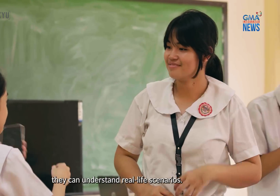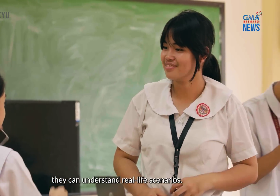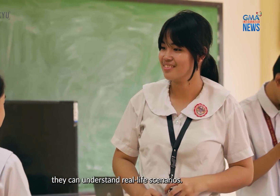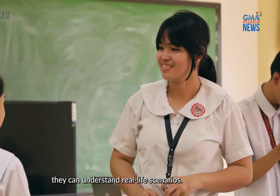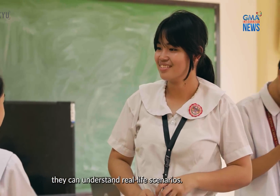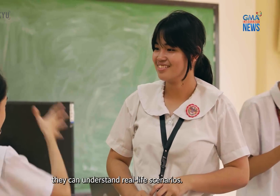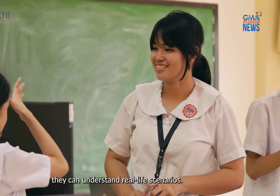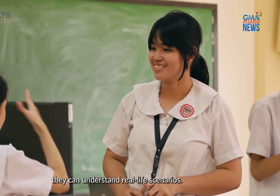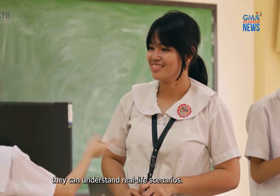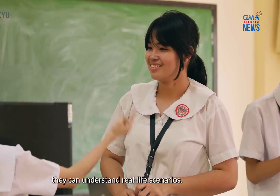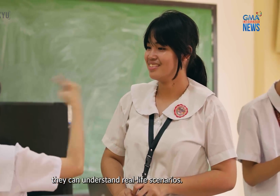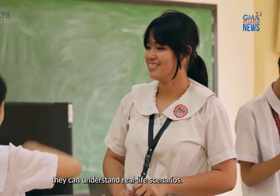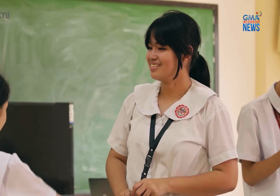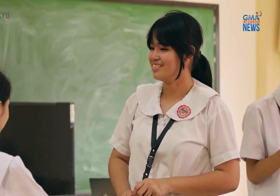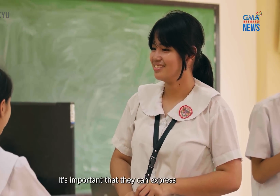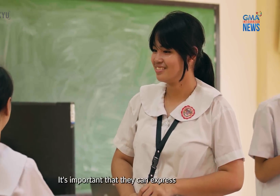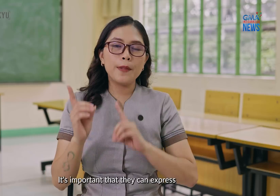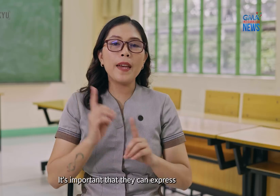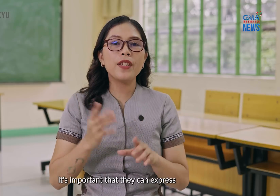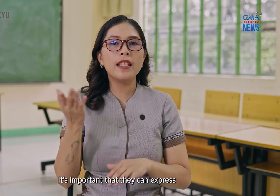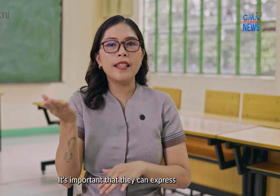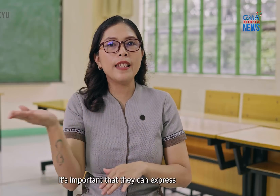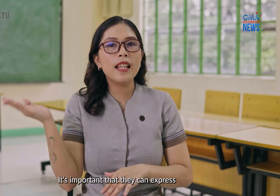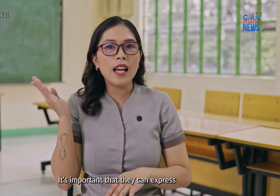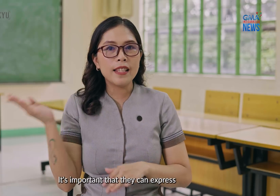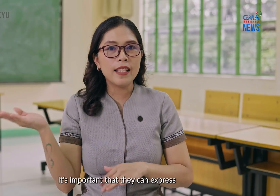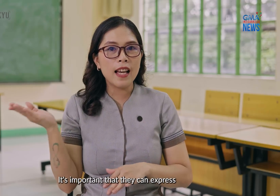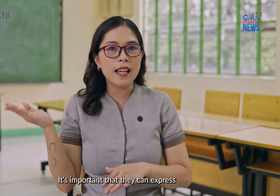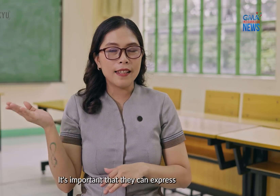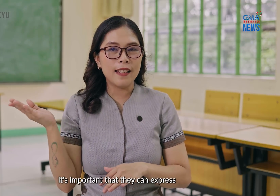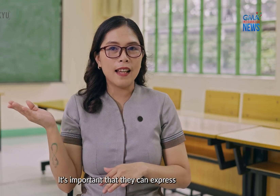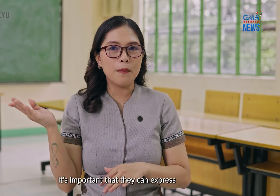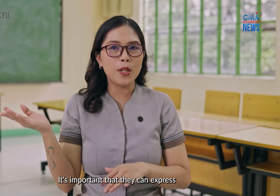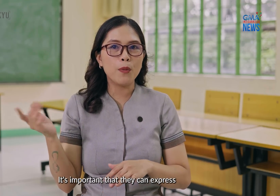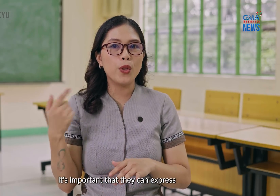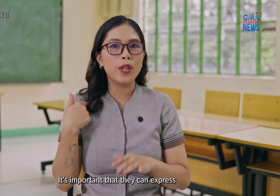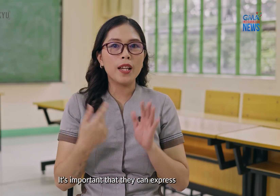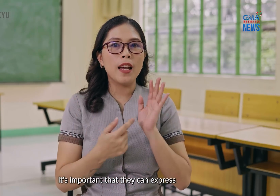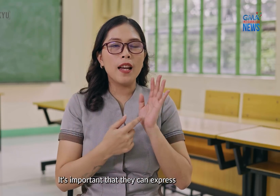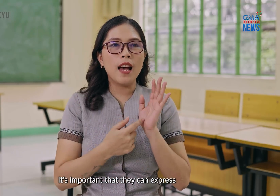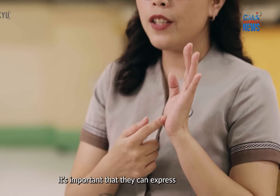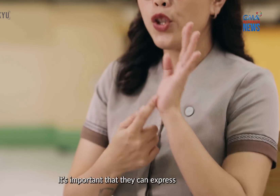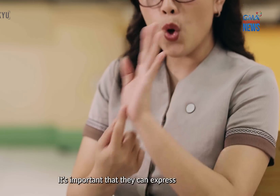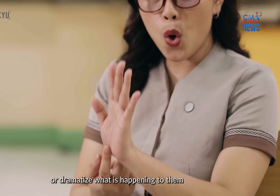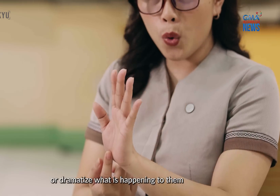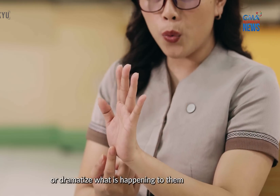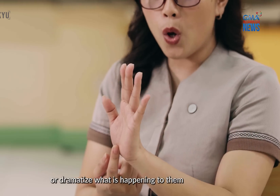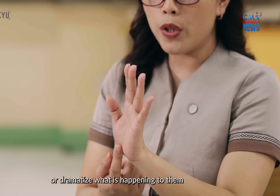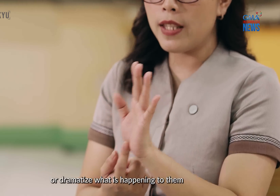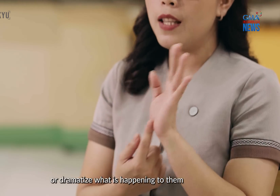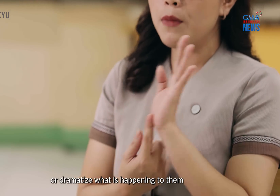[TEACHER RIALYN] You know, it’s better if you always have an example to show, because they are visual learners—